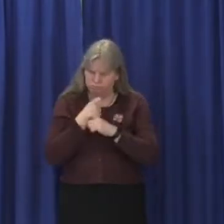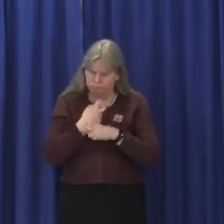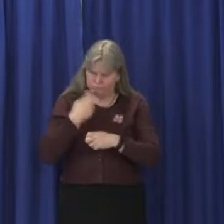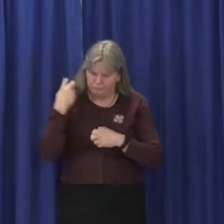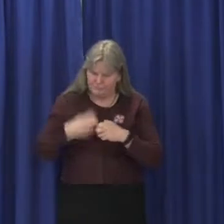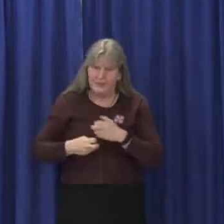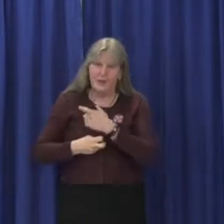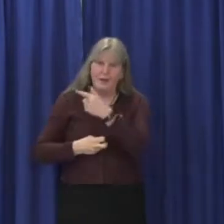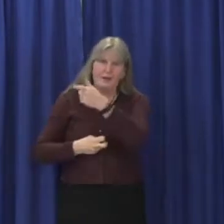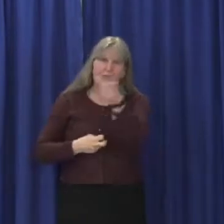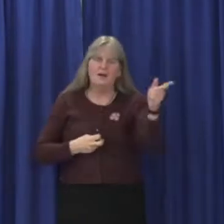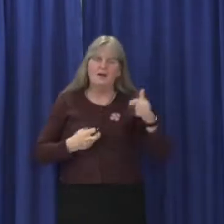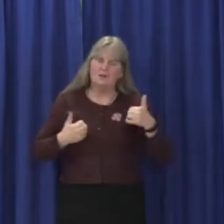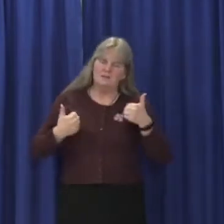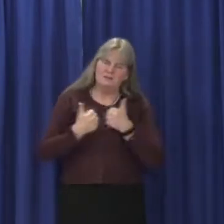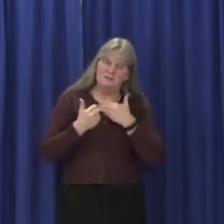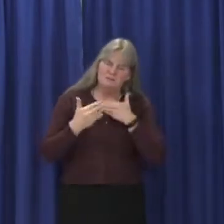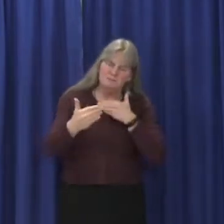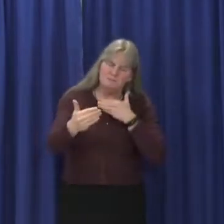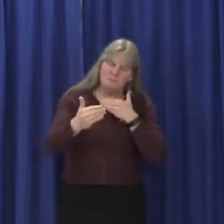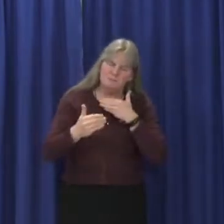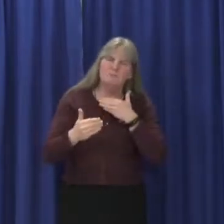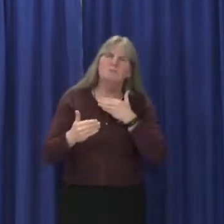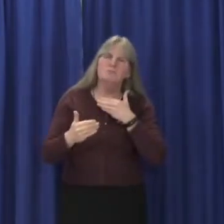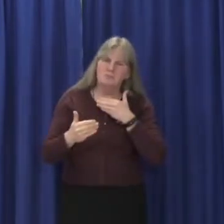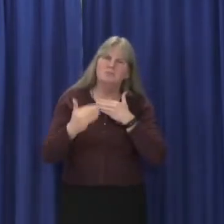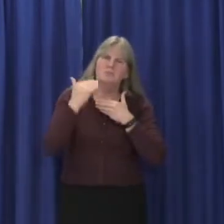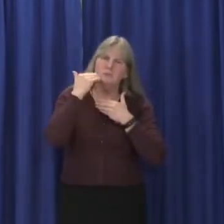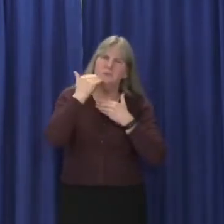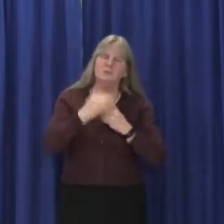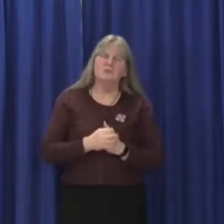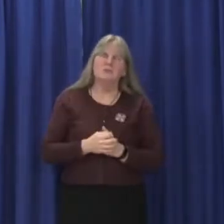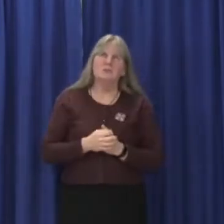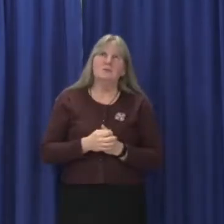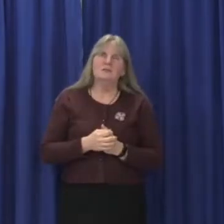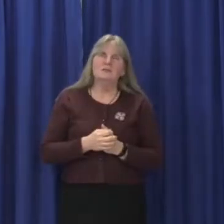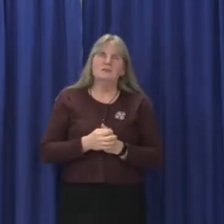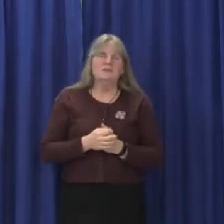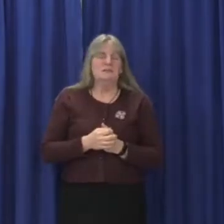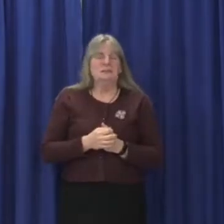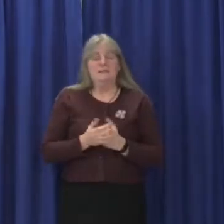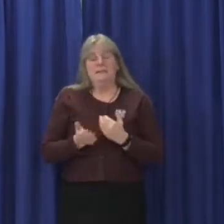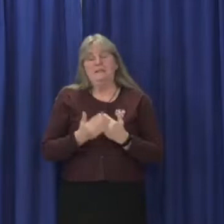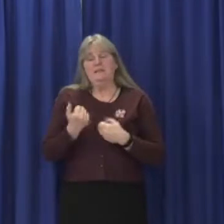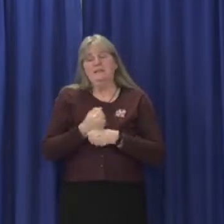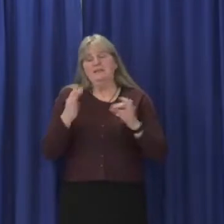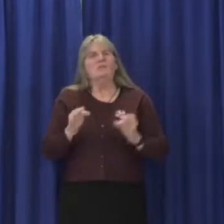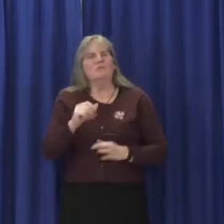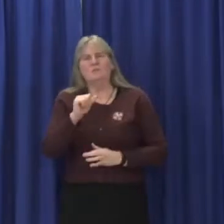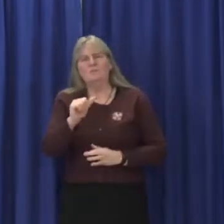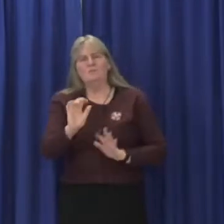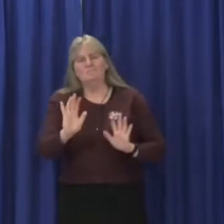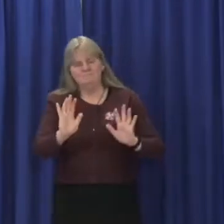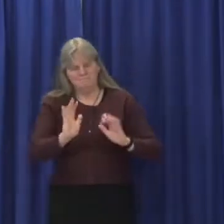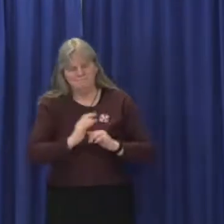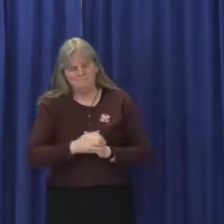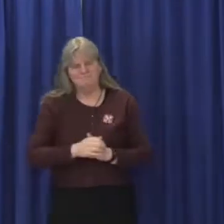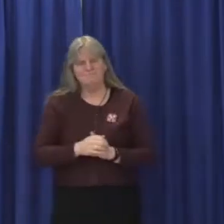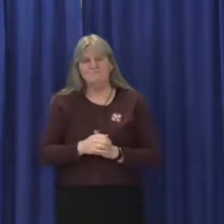challenging in the days ahead. And we absolutely do not make these decisions lightly. We have seen in other